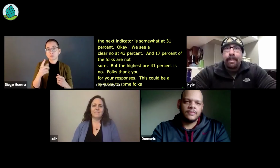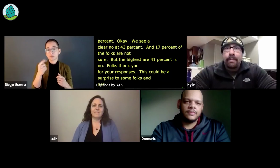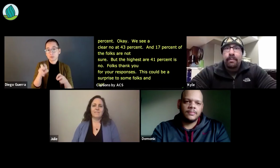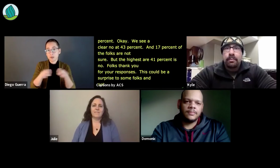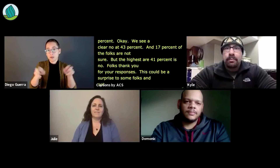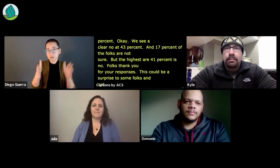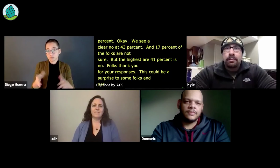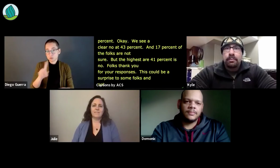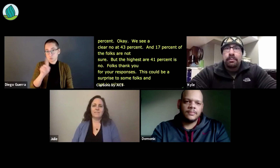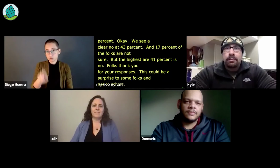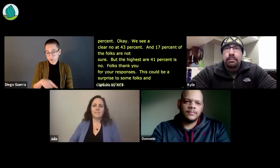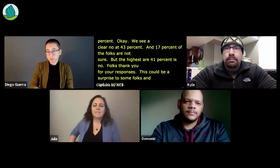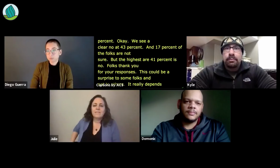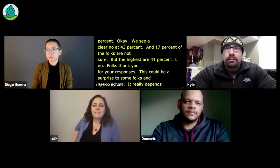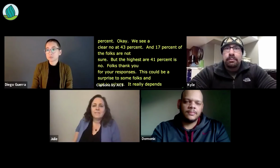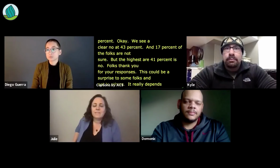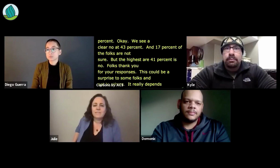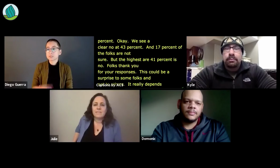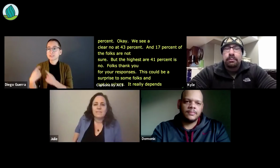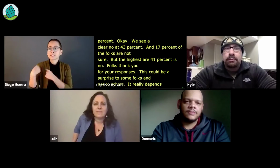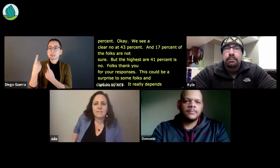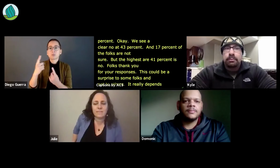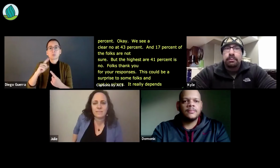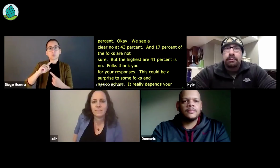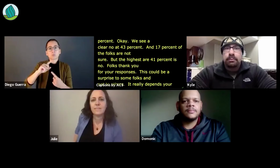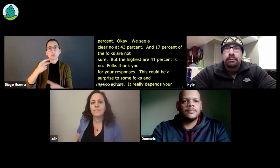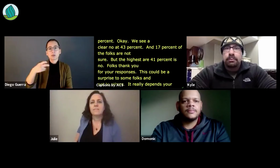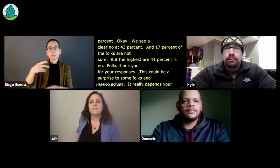Panelists, I have a question for you next.